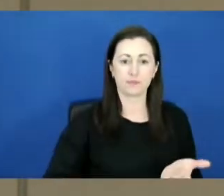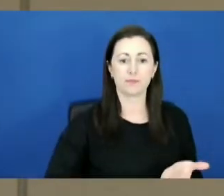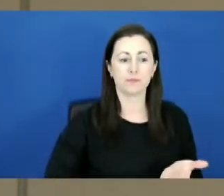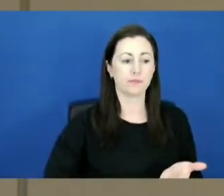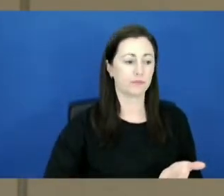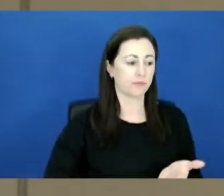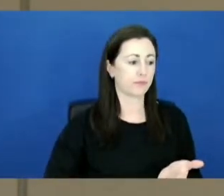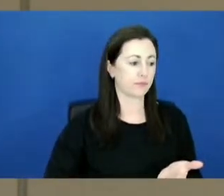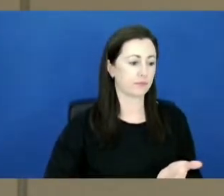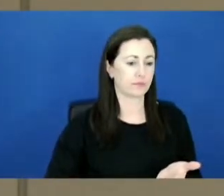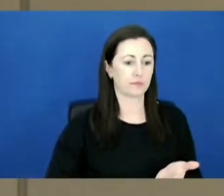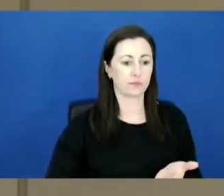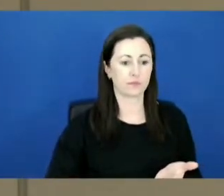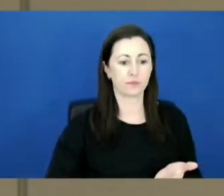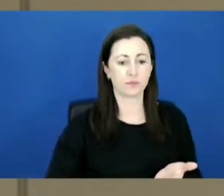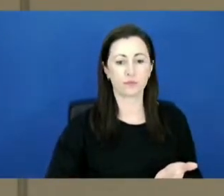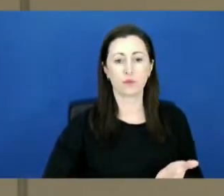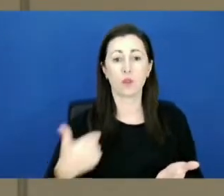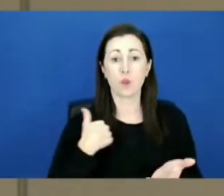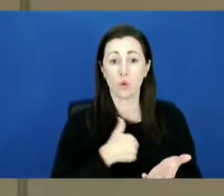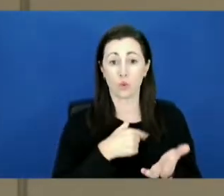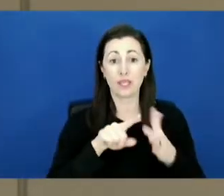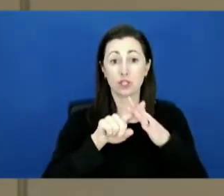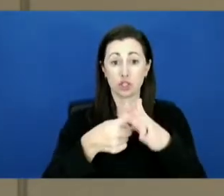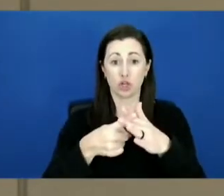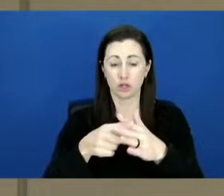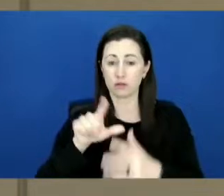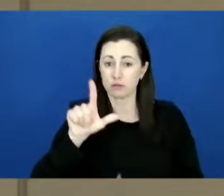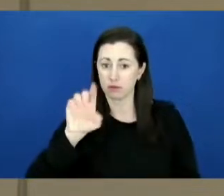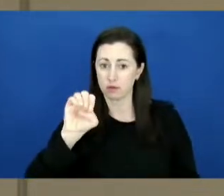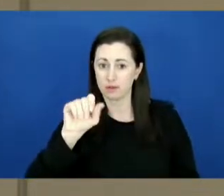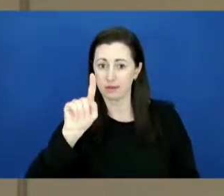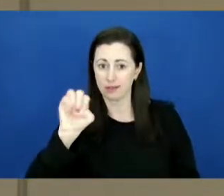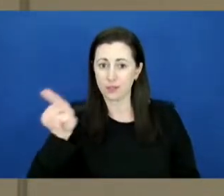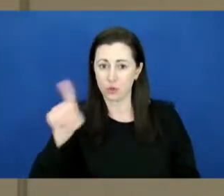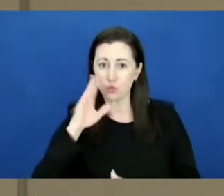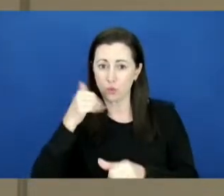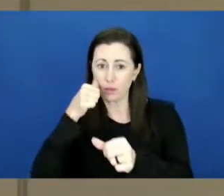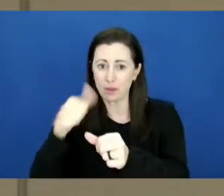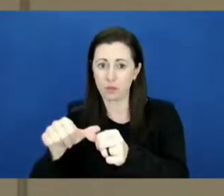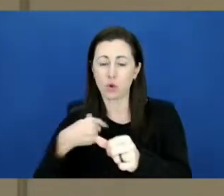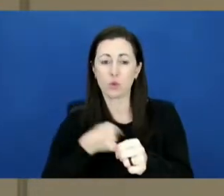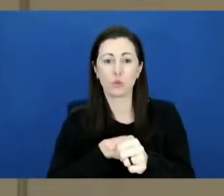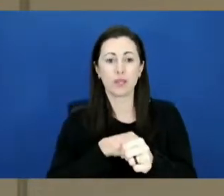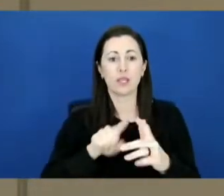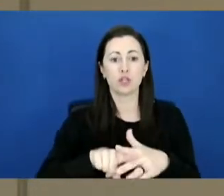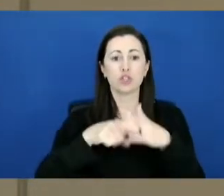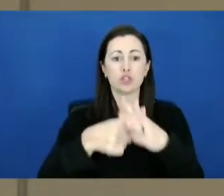MECKLENBURG AND GERMANY AND HERE.